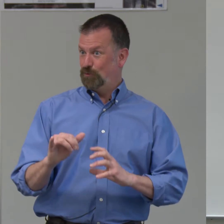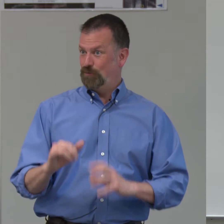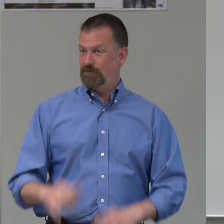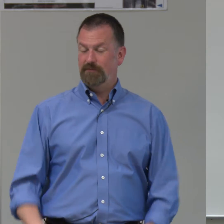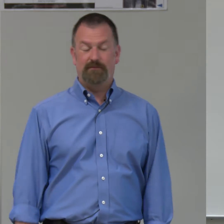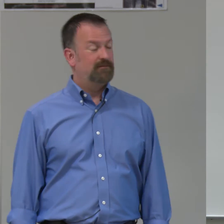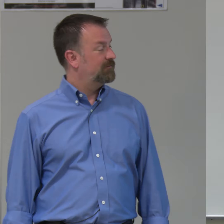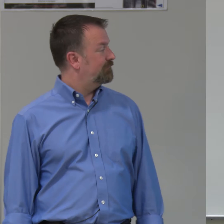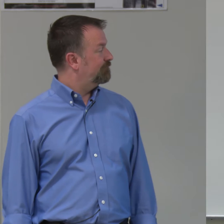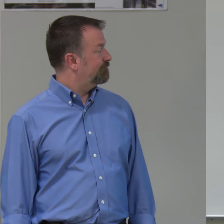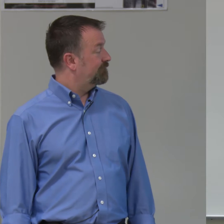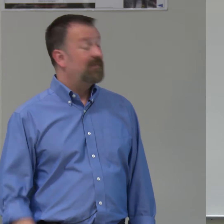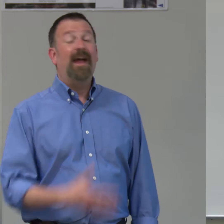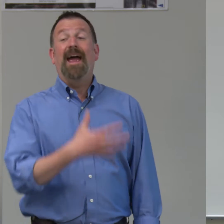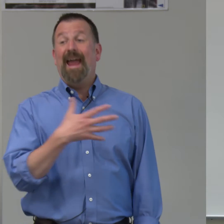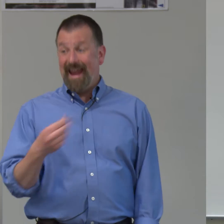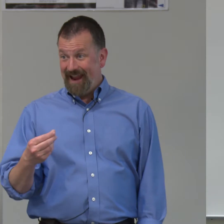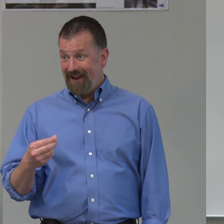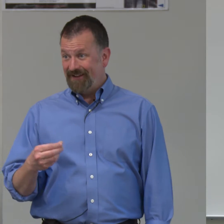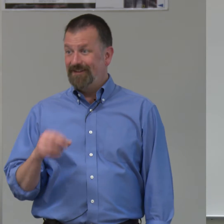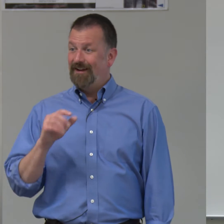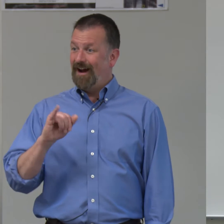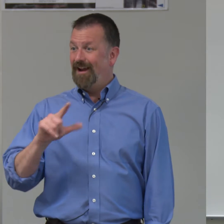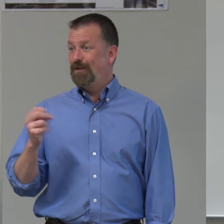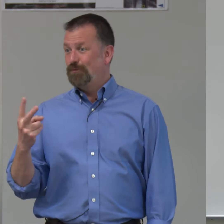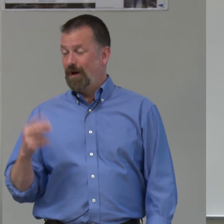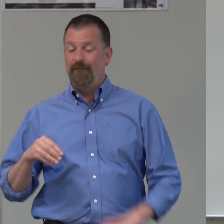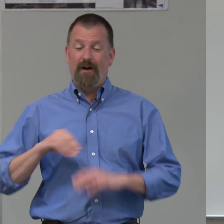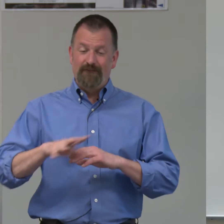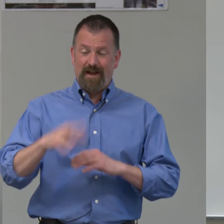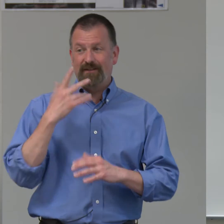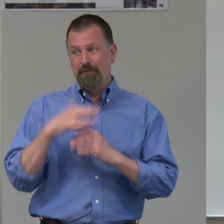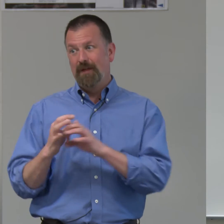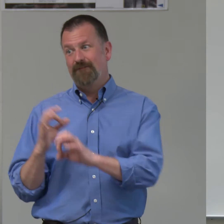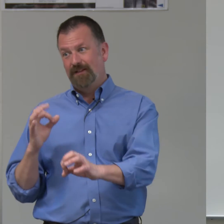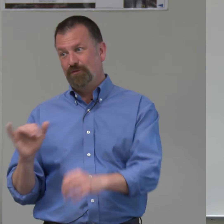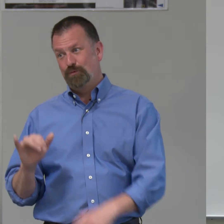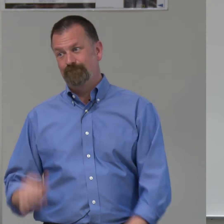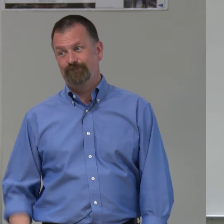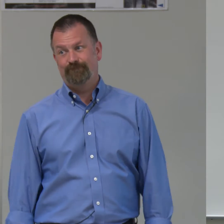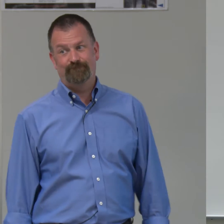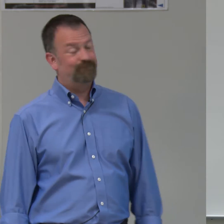and also affects the blood vessels, which is one of the things that we worked on.